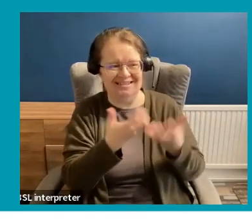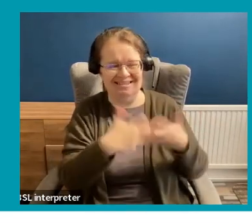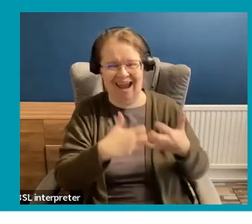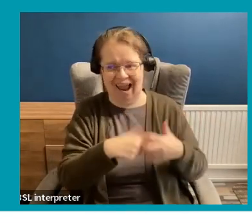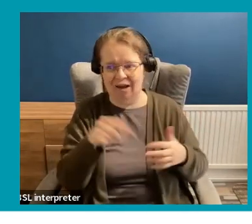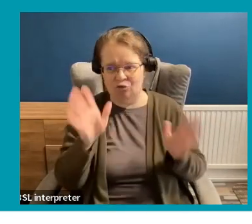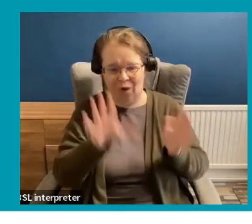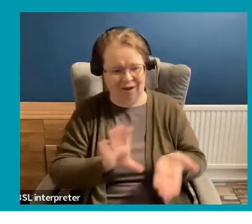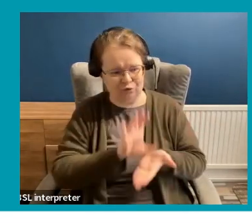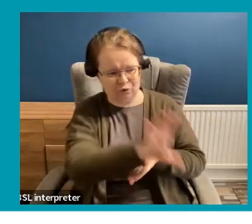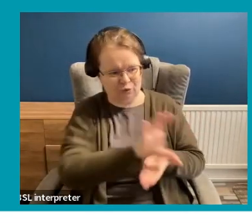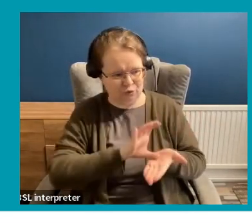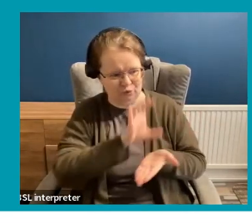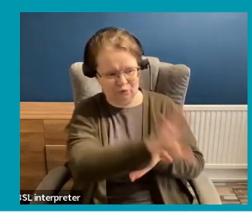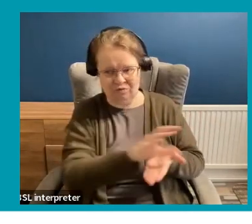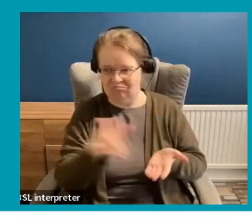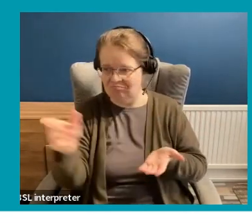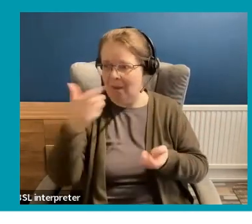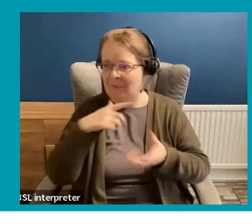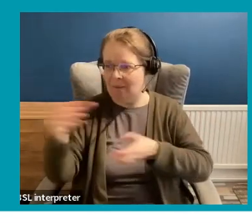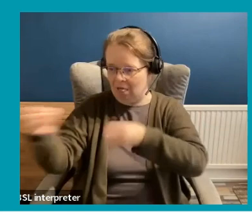you took people with you and got the right things in place.